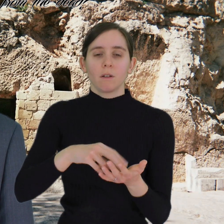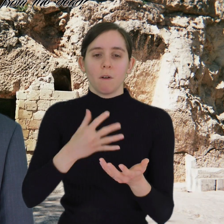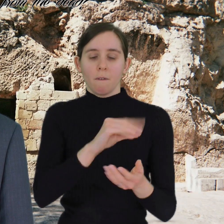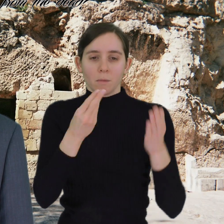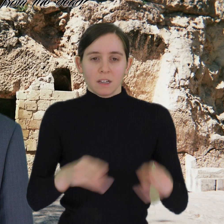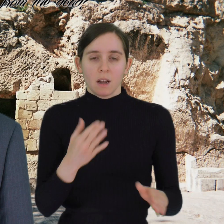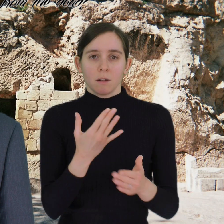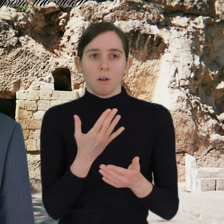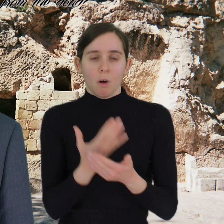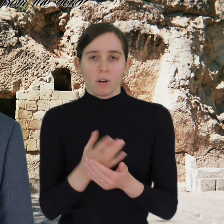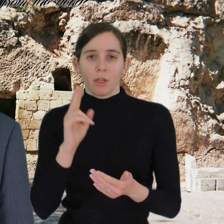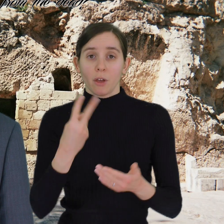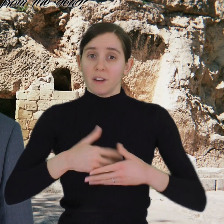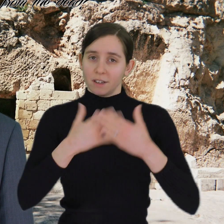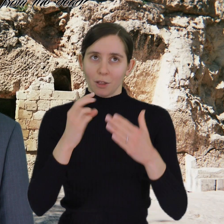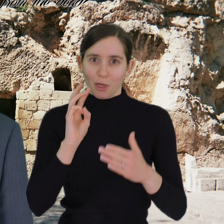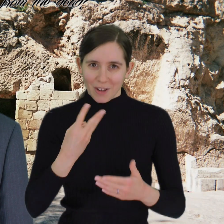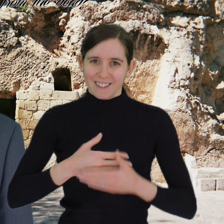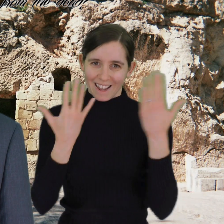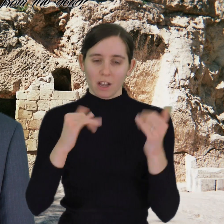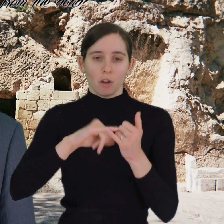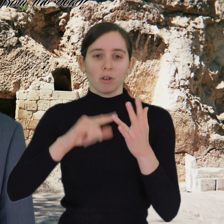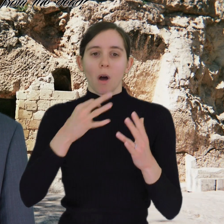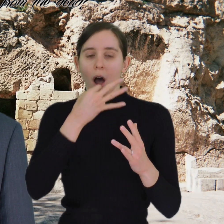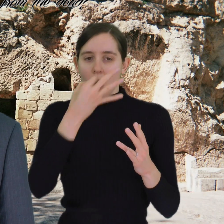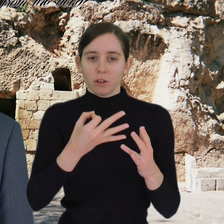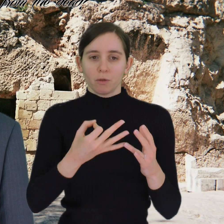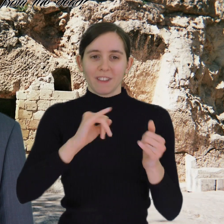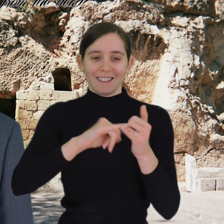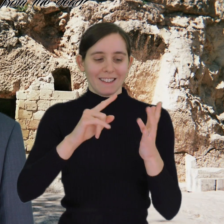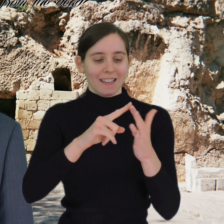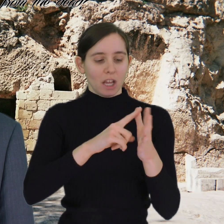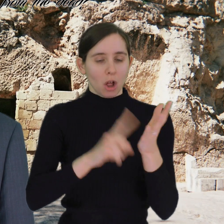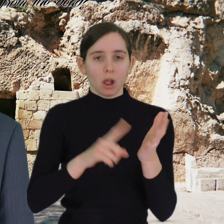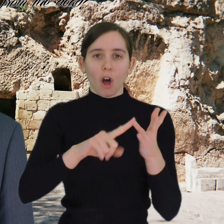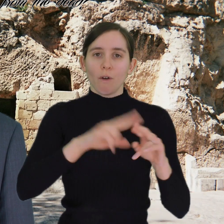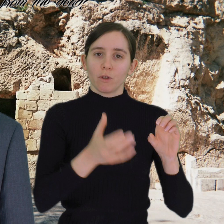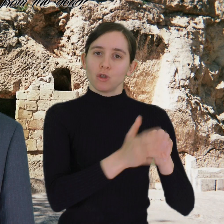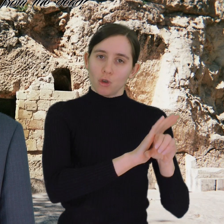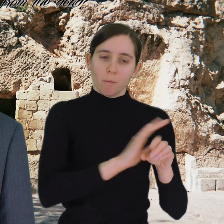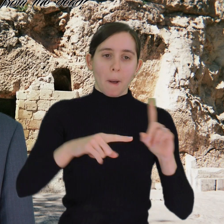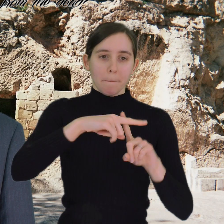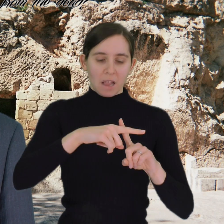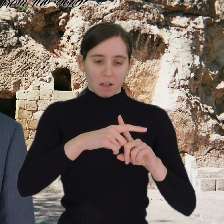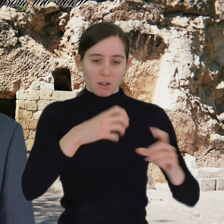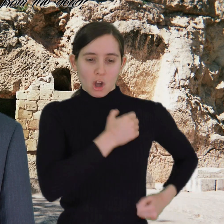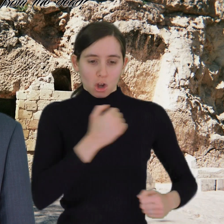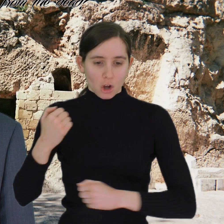So they asked for the tomb to be sealed and for a guard so the disciples could not steal Jesus' body and claim He was resurrected.